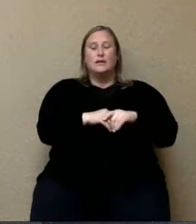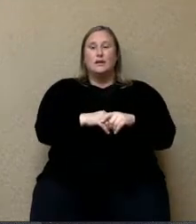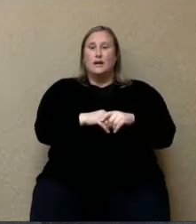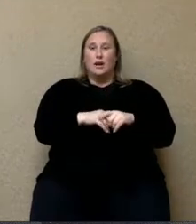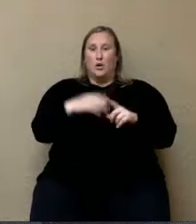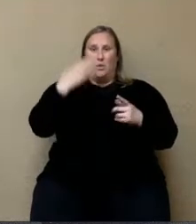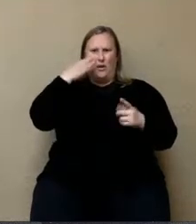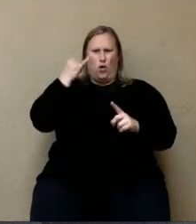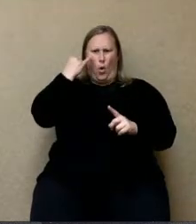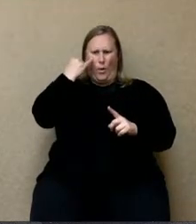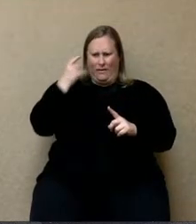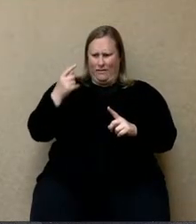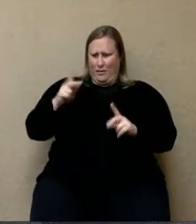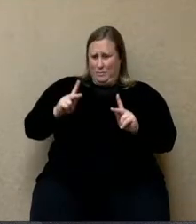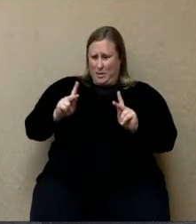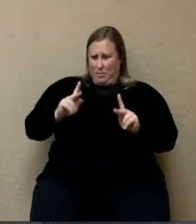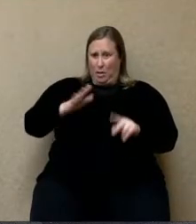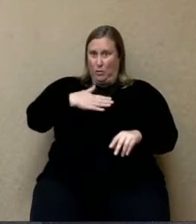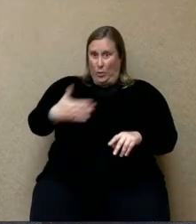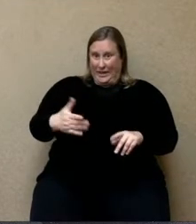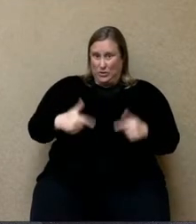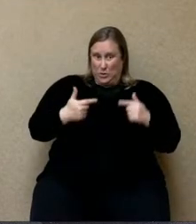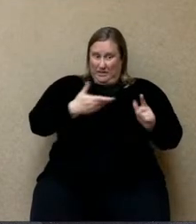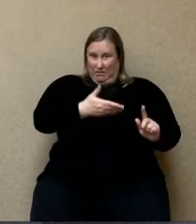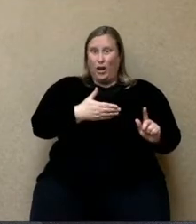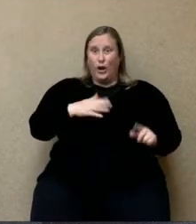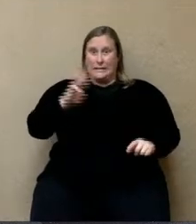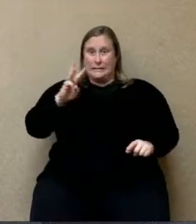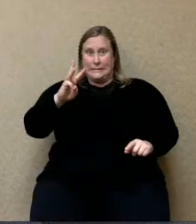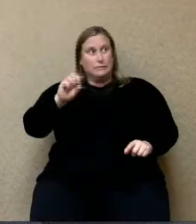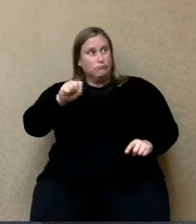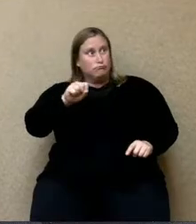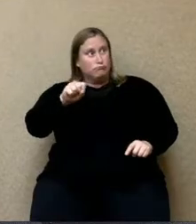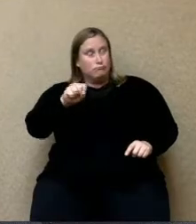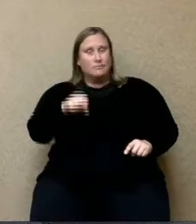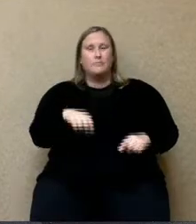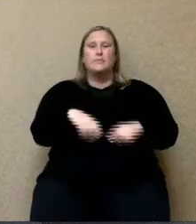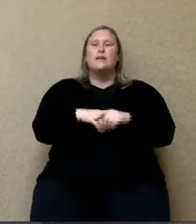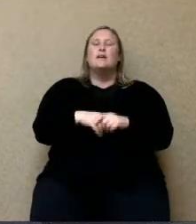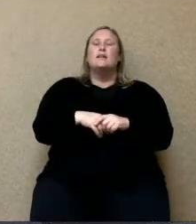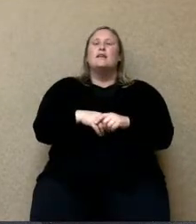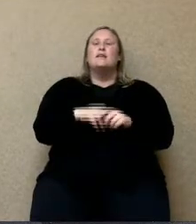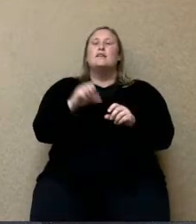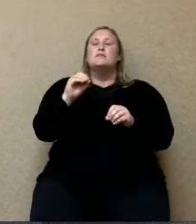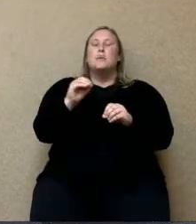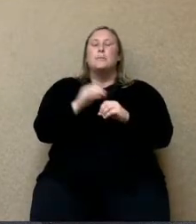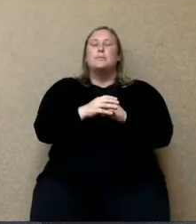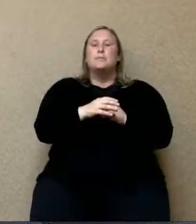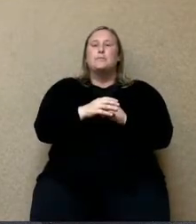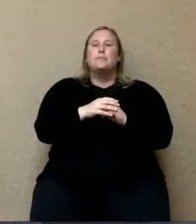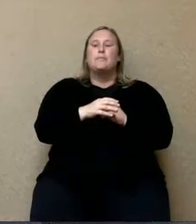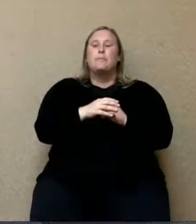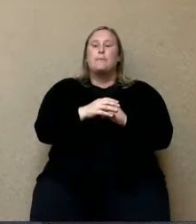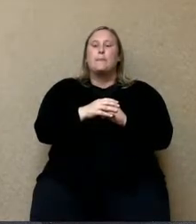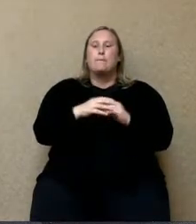It was our first trip. So, Social Stories is an evidence-based strategy